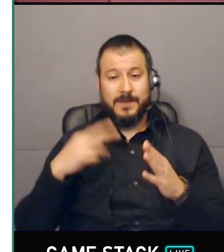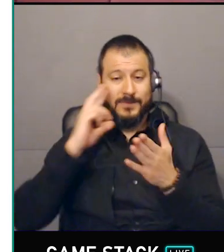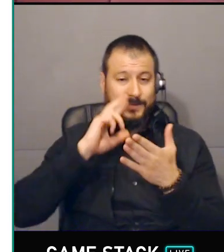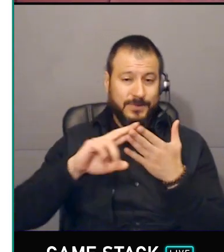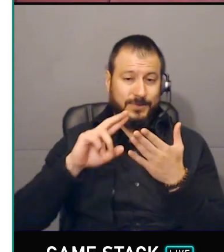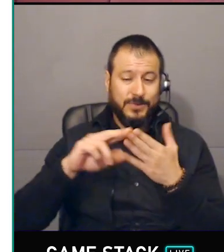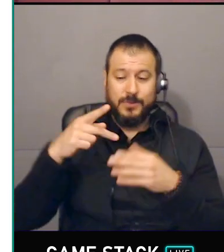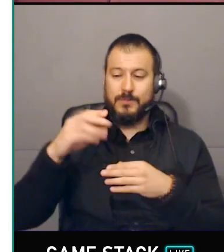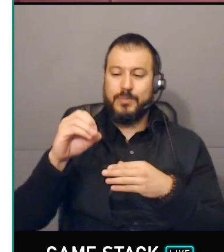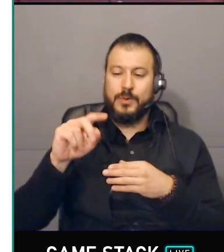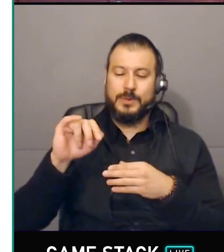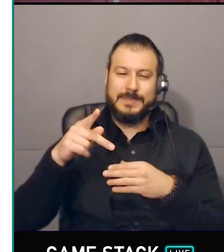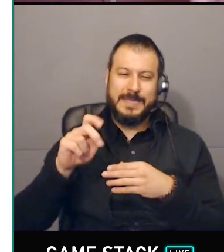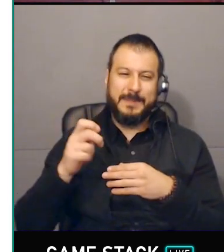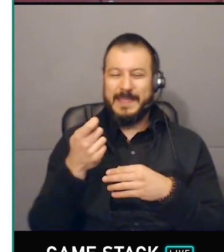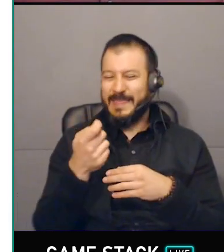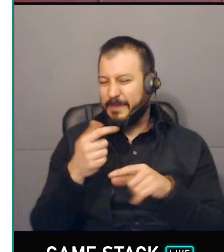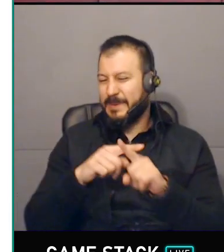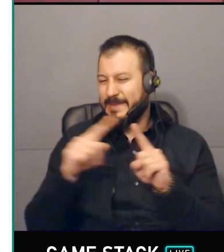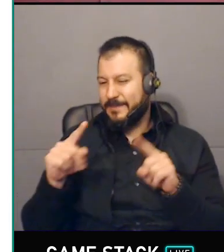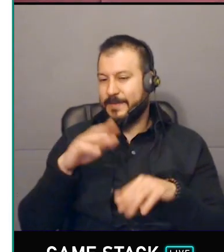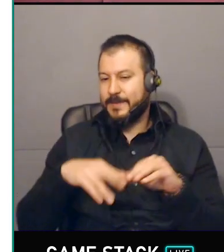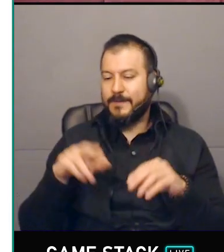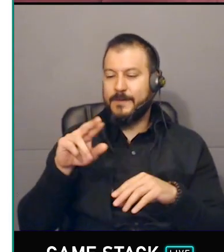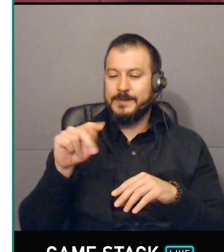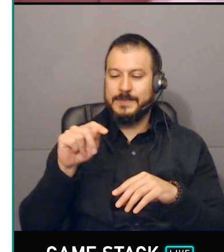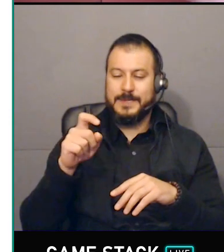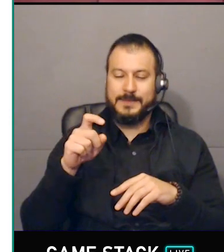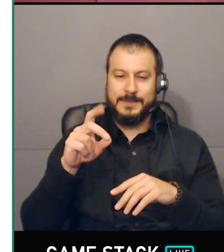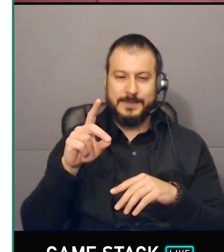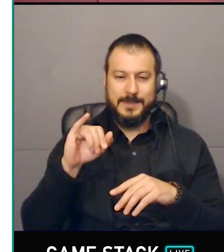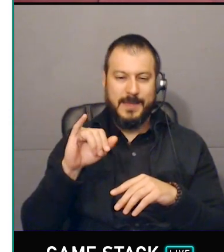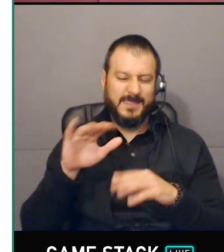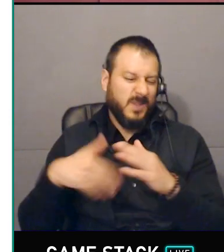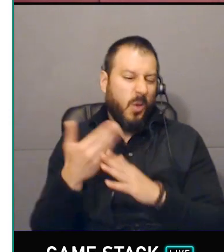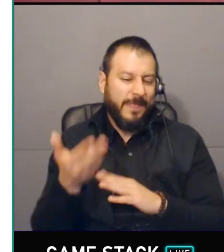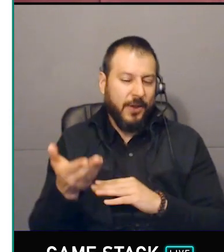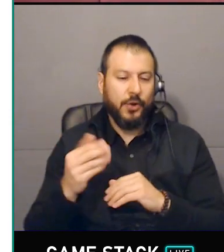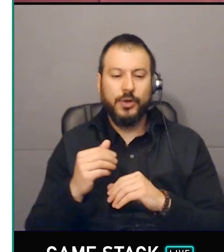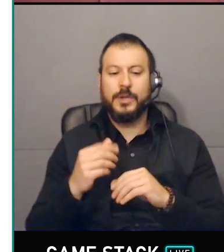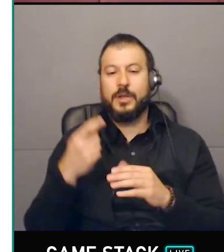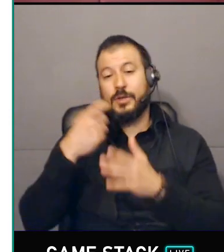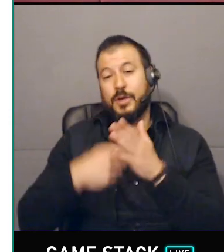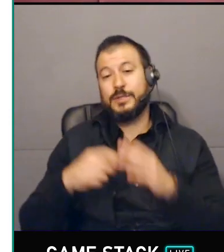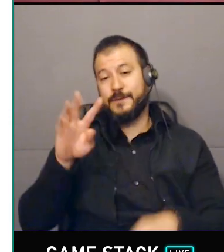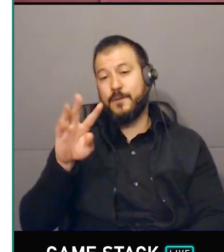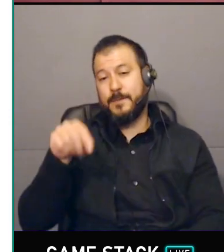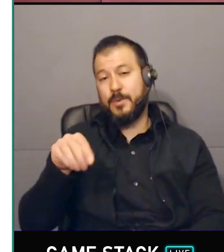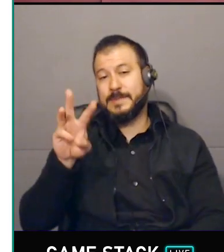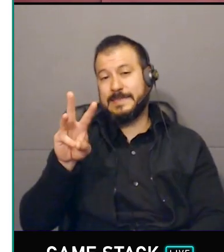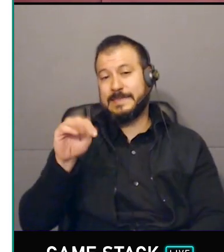which is slightly different than RTXDI, but essentially it's all there. It costs 4.6 milliseconds here,